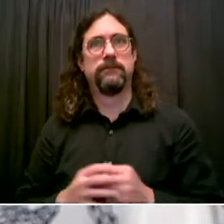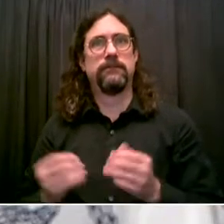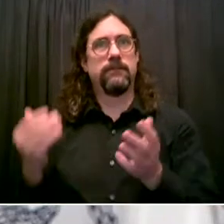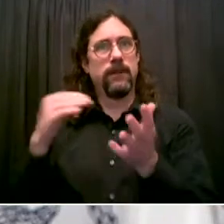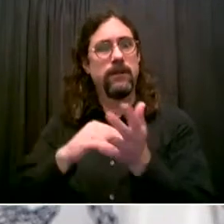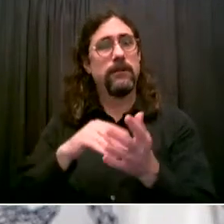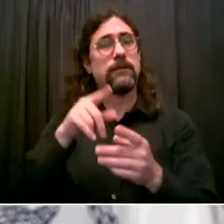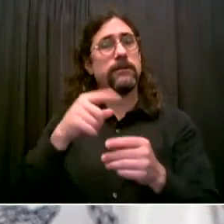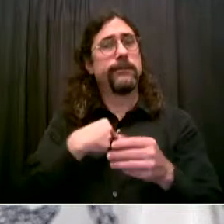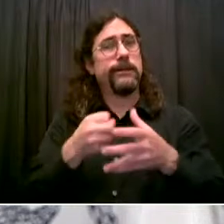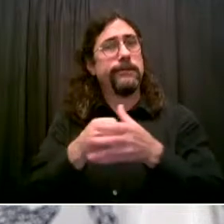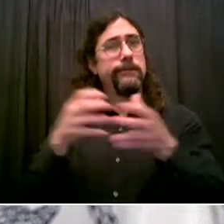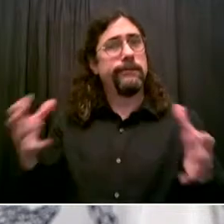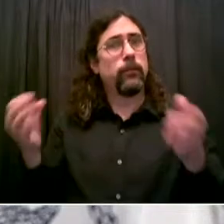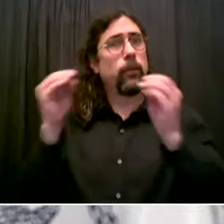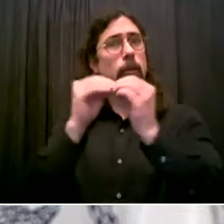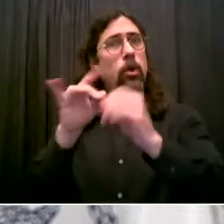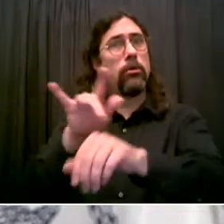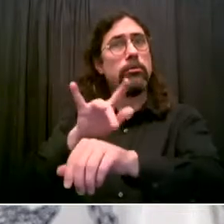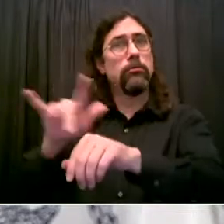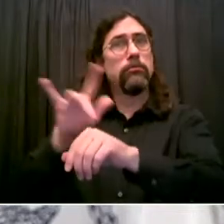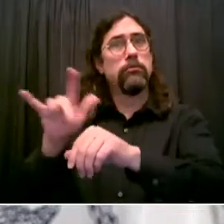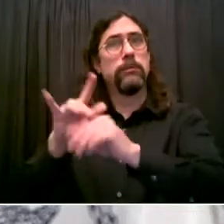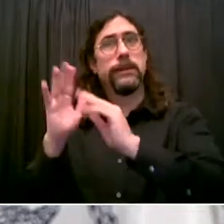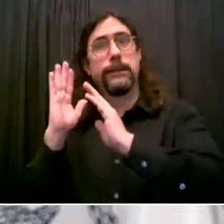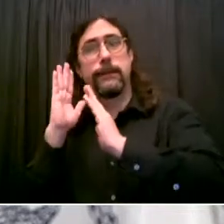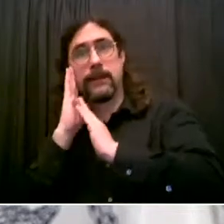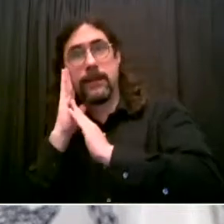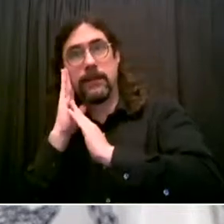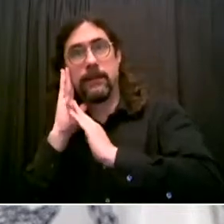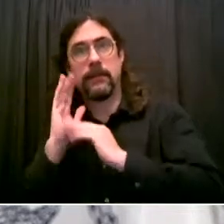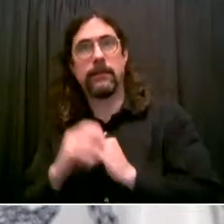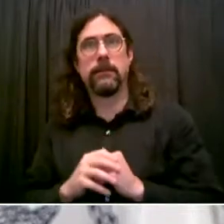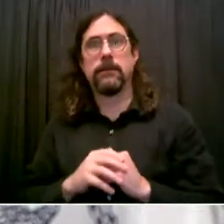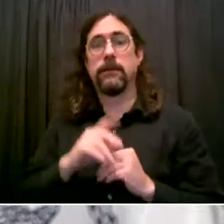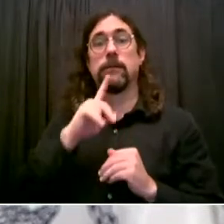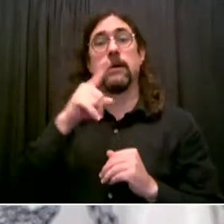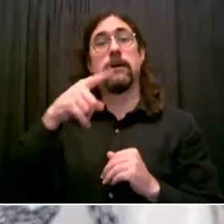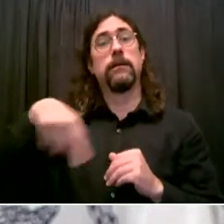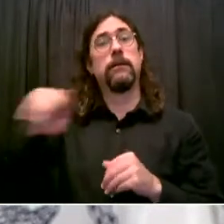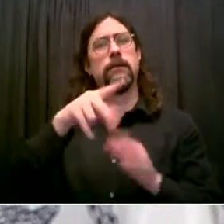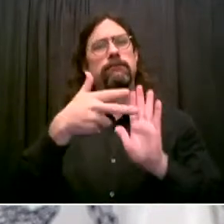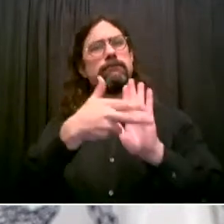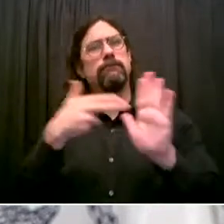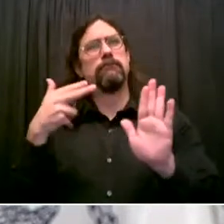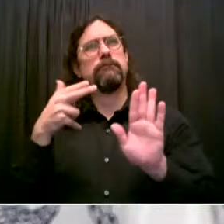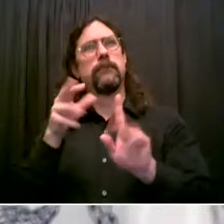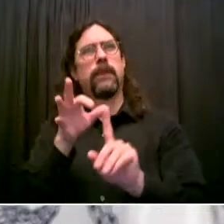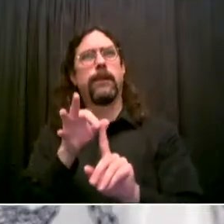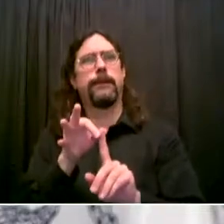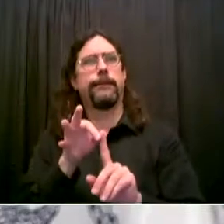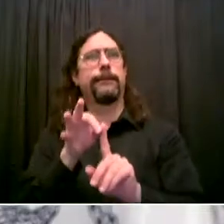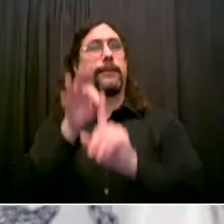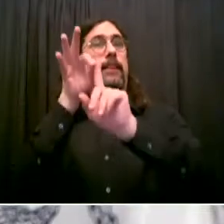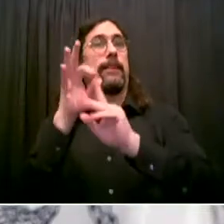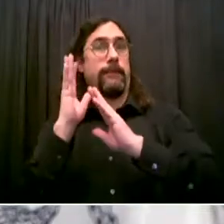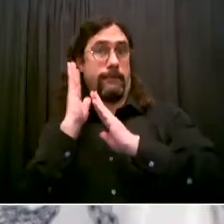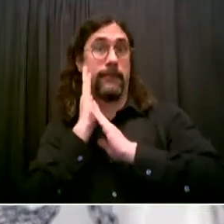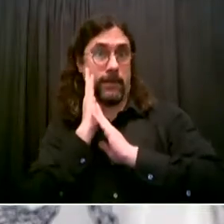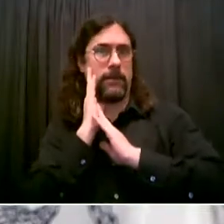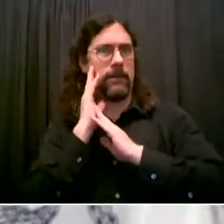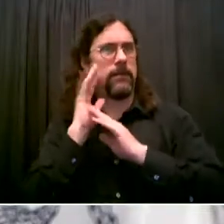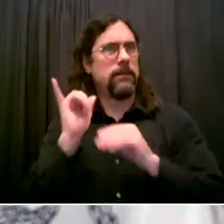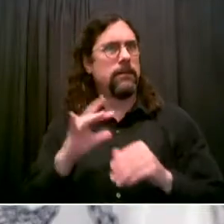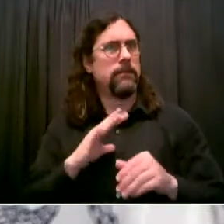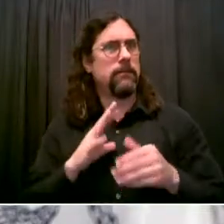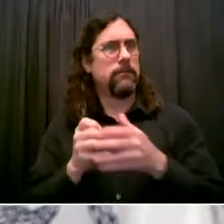SAFE HAVEN BEDS. THEY ME AKALL